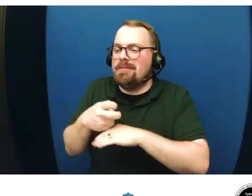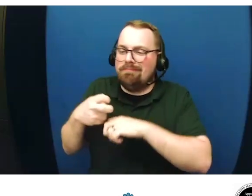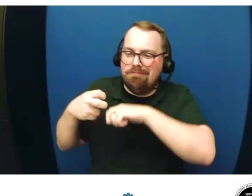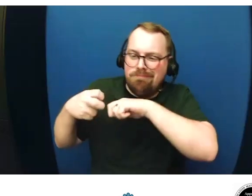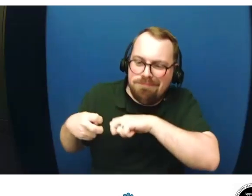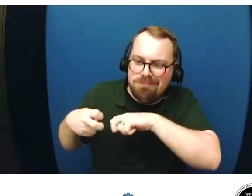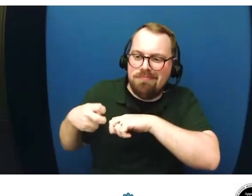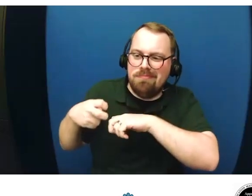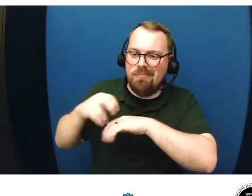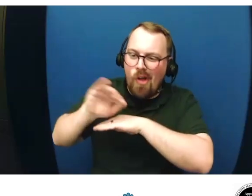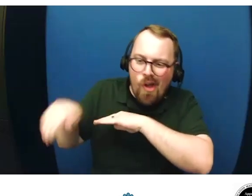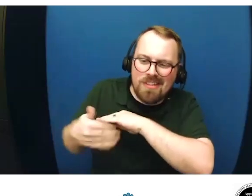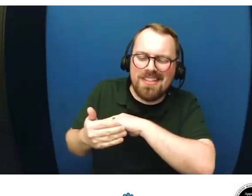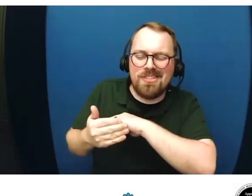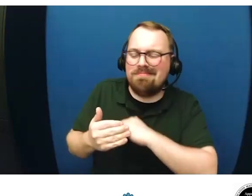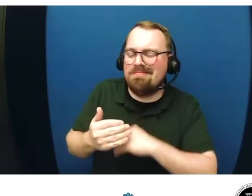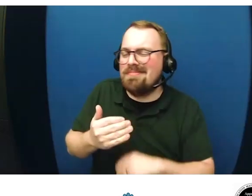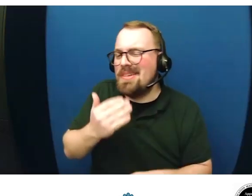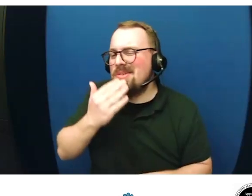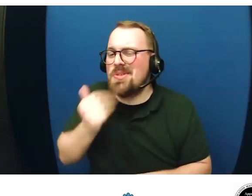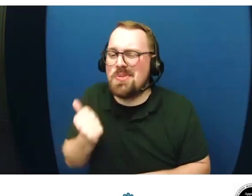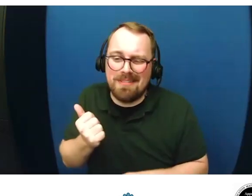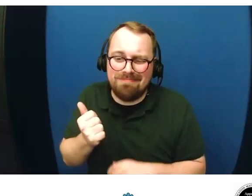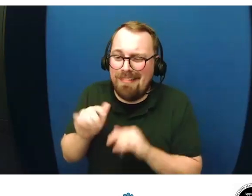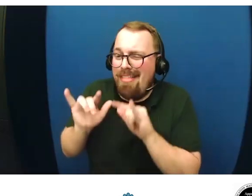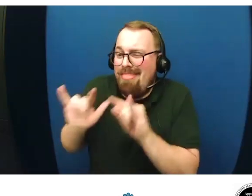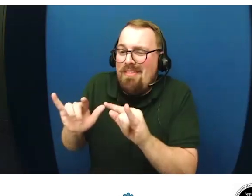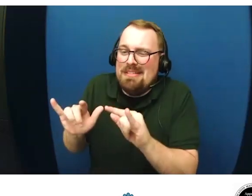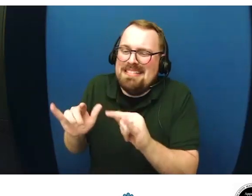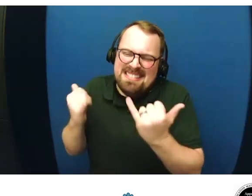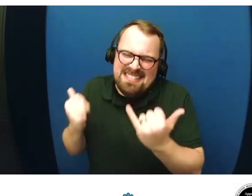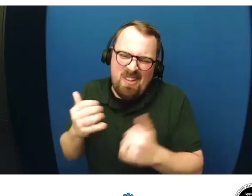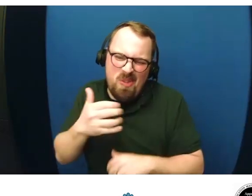They're very sweet and I love them very much. They're getting old now;